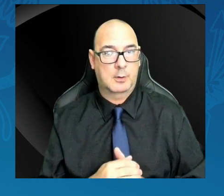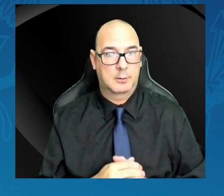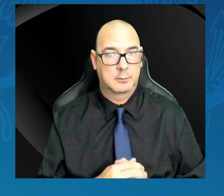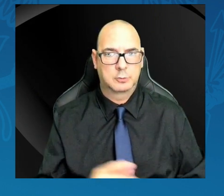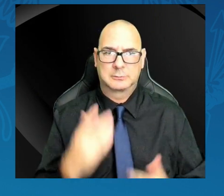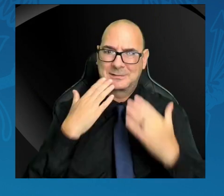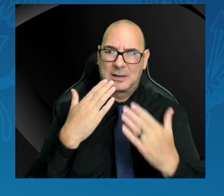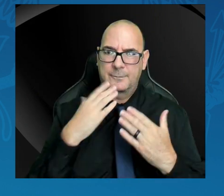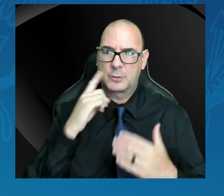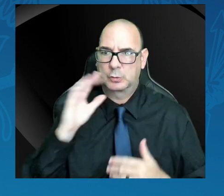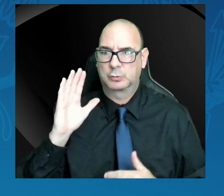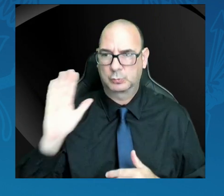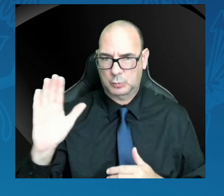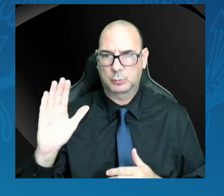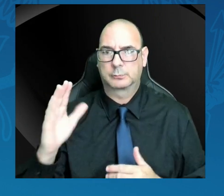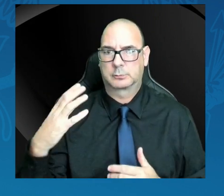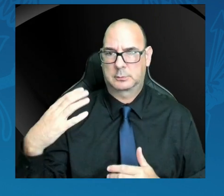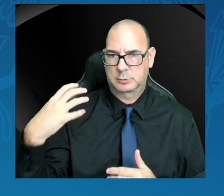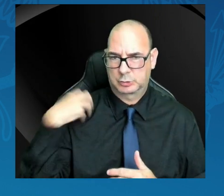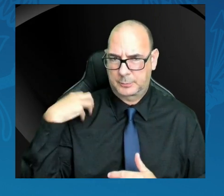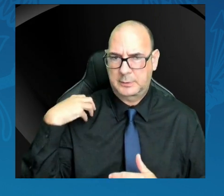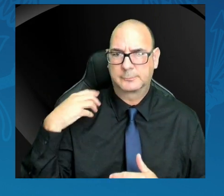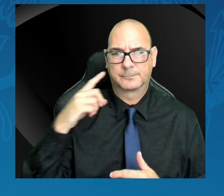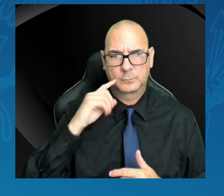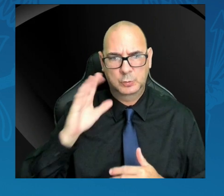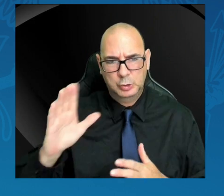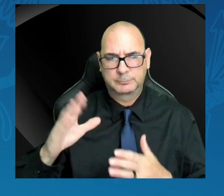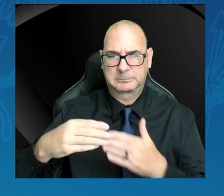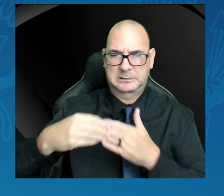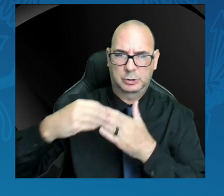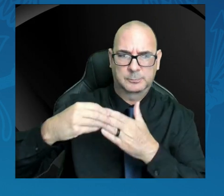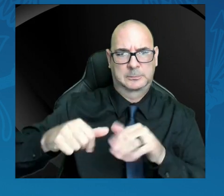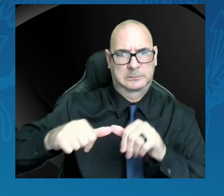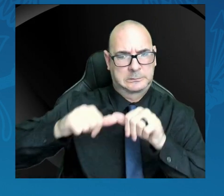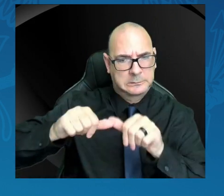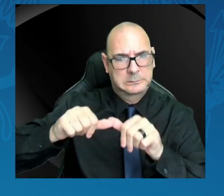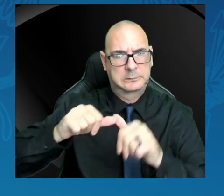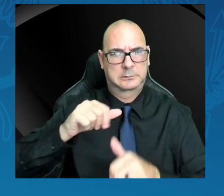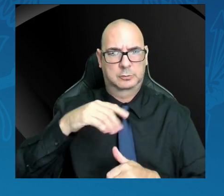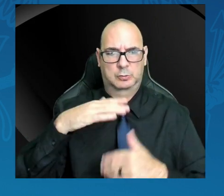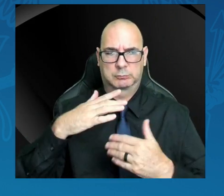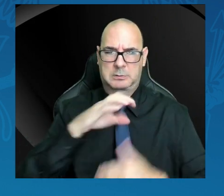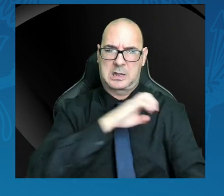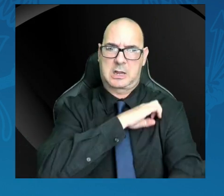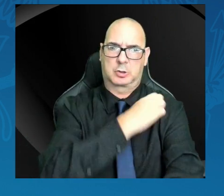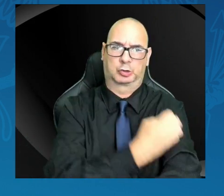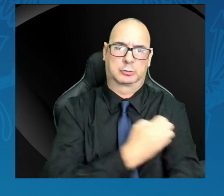Virginia obviously is well represented. One of the most rewarding parts of my job